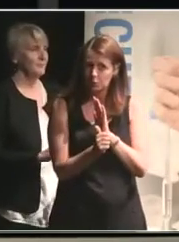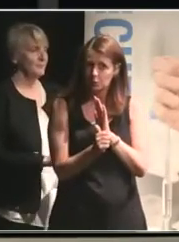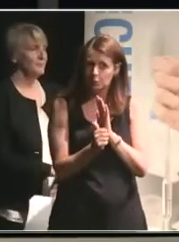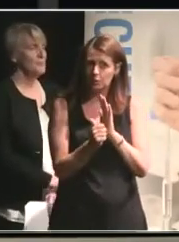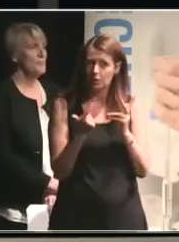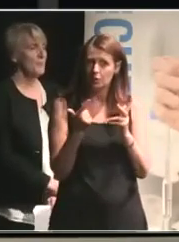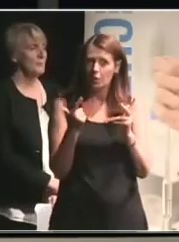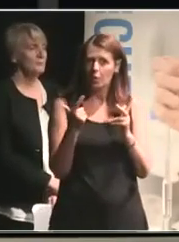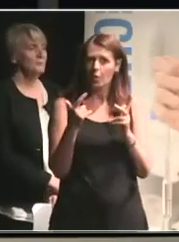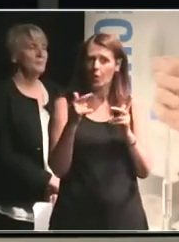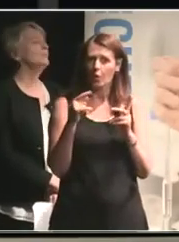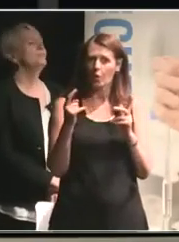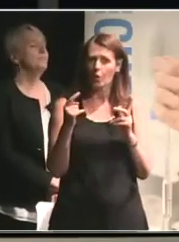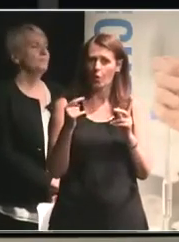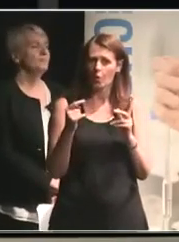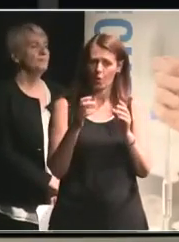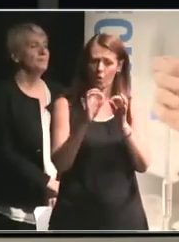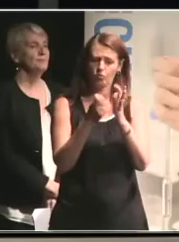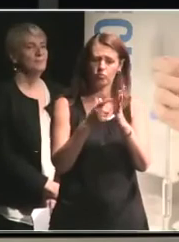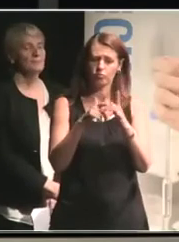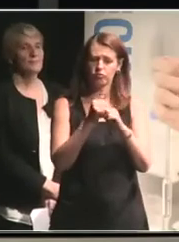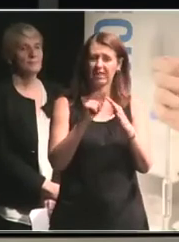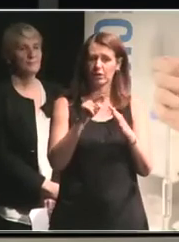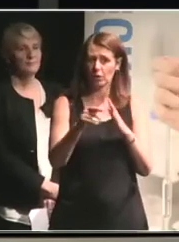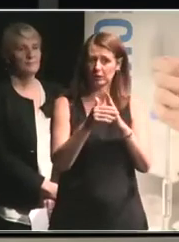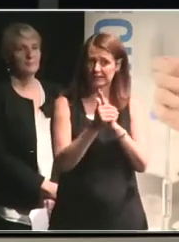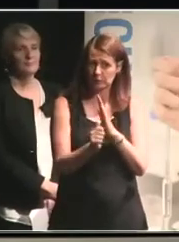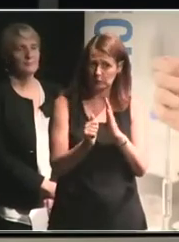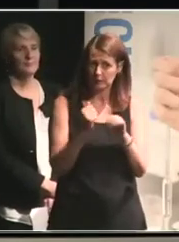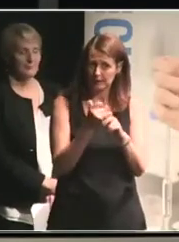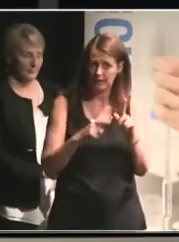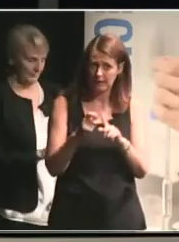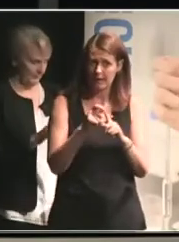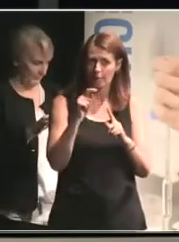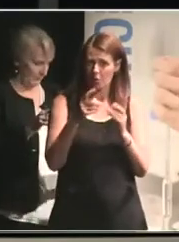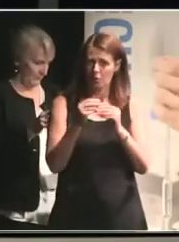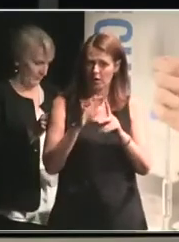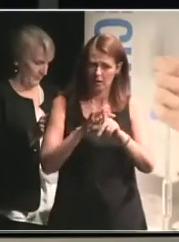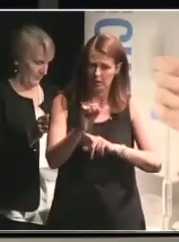bridging those skills to be able to keep up with all of these new companies and new models that